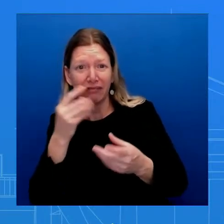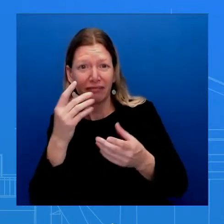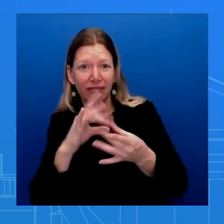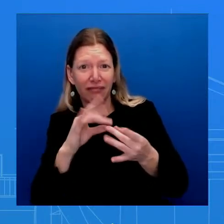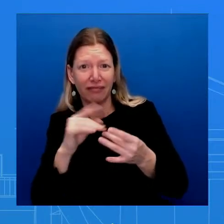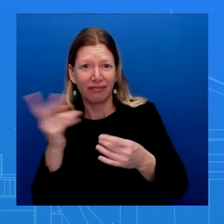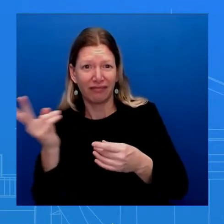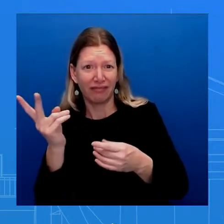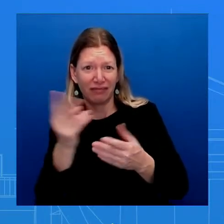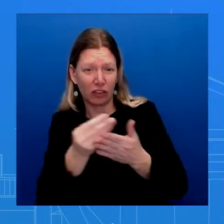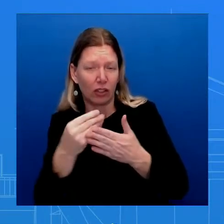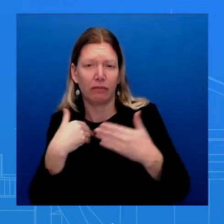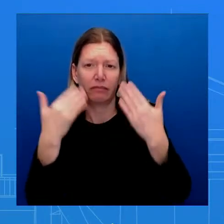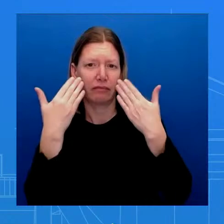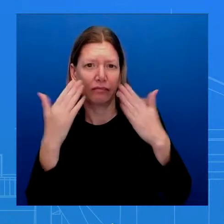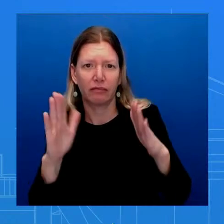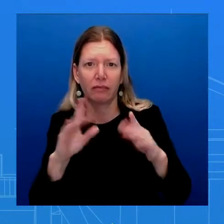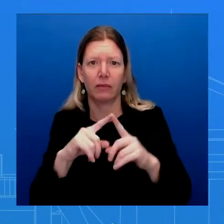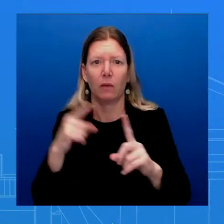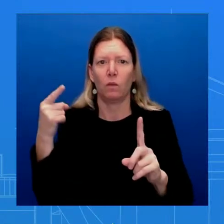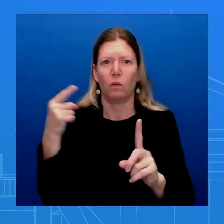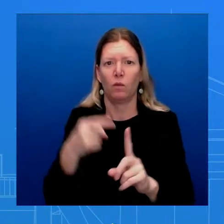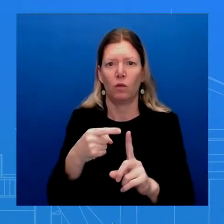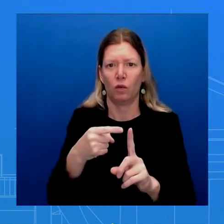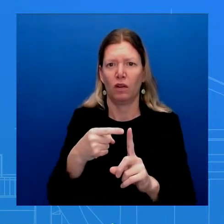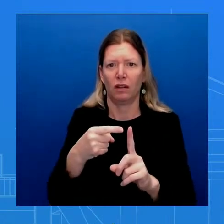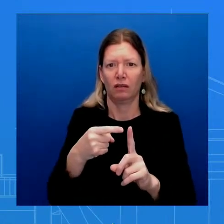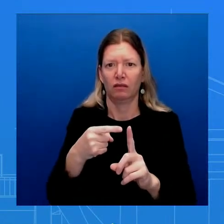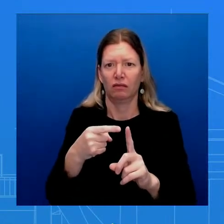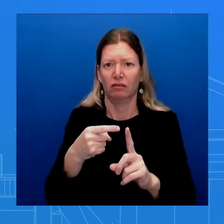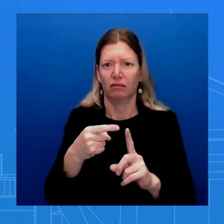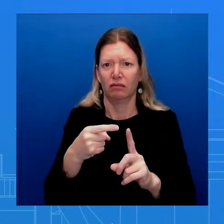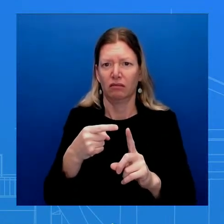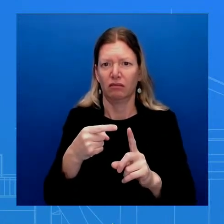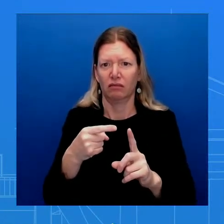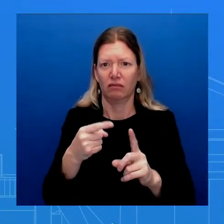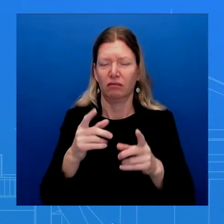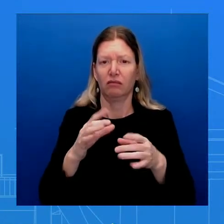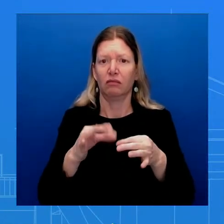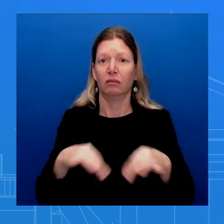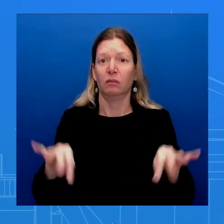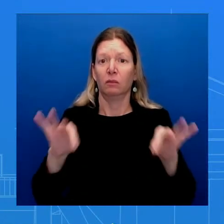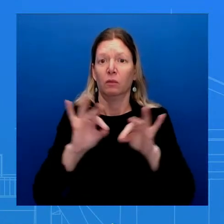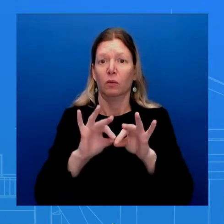That's why we're talking about something that's so important, like supply chain, as it affects the economy.